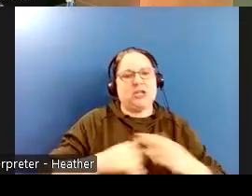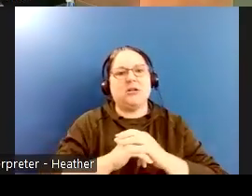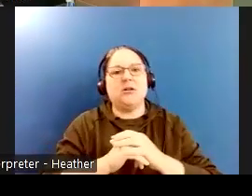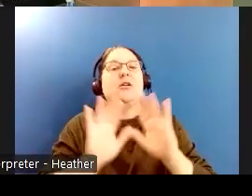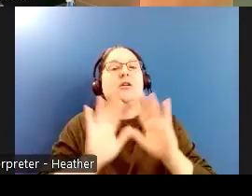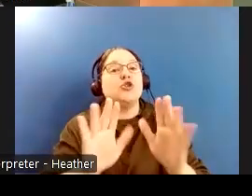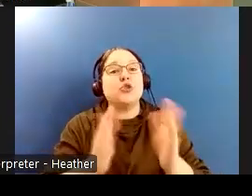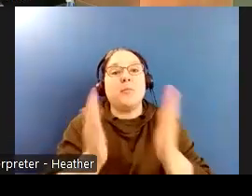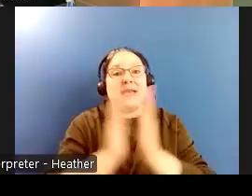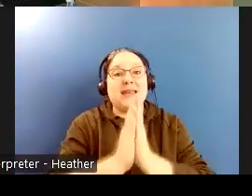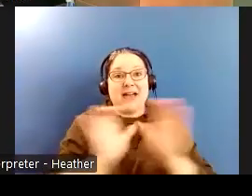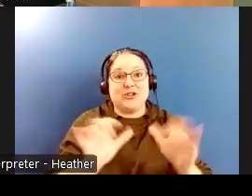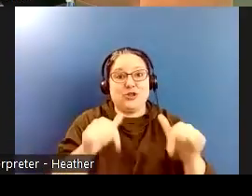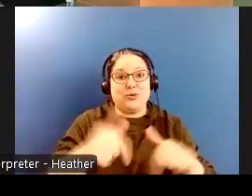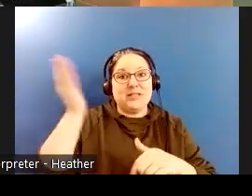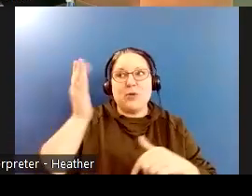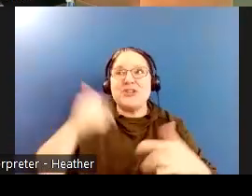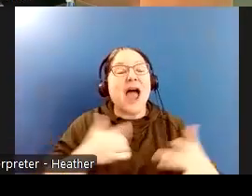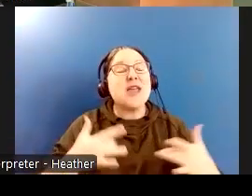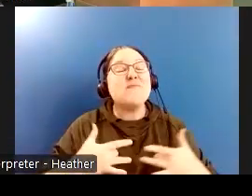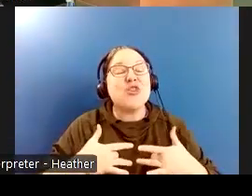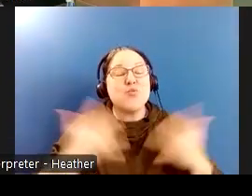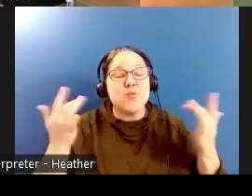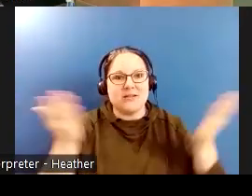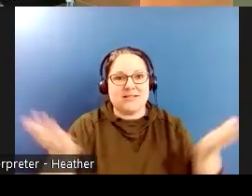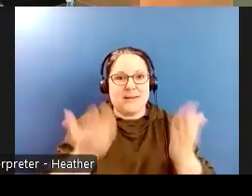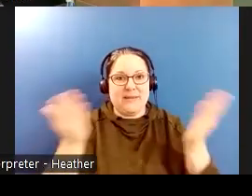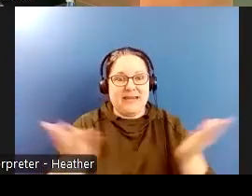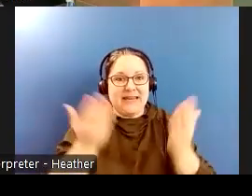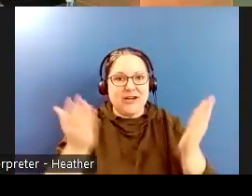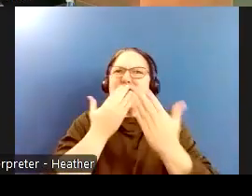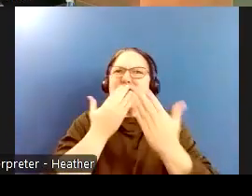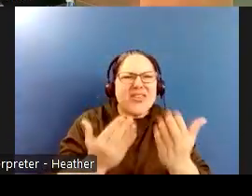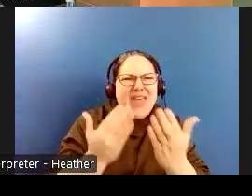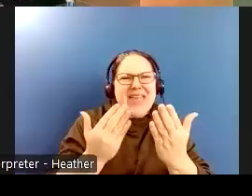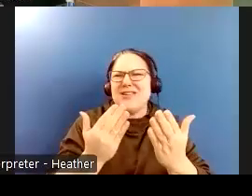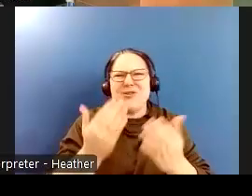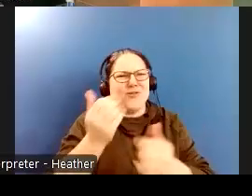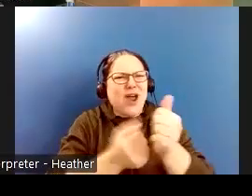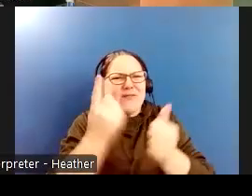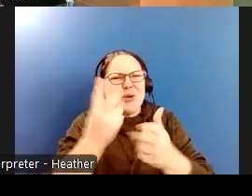do this talk, I was just thrilled. So, thank you, Steve, and everyone else who who was involved. Um,